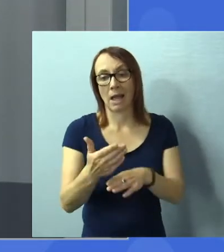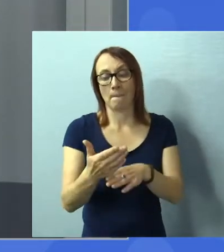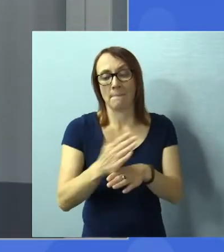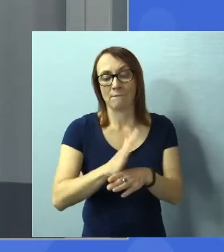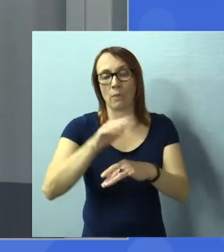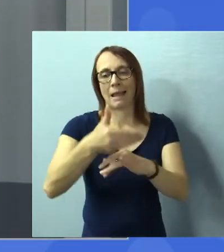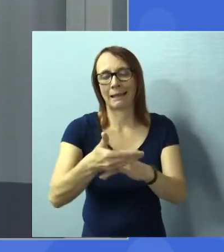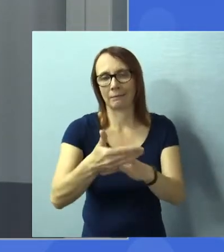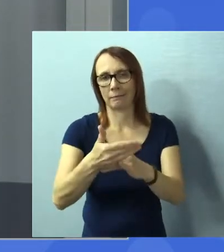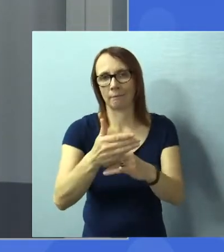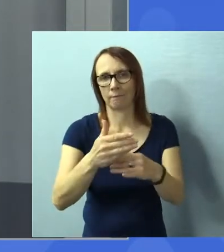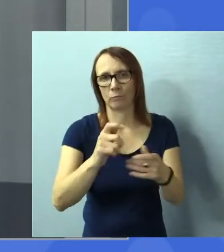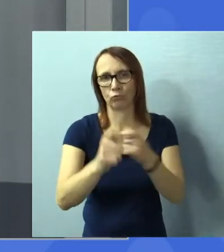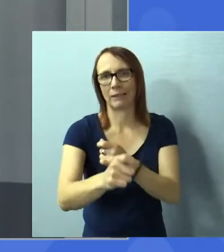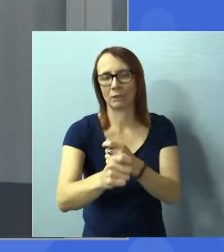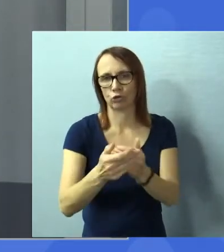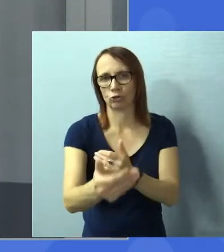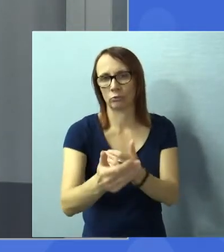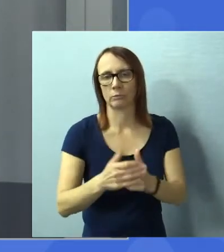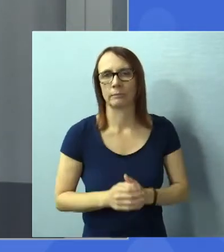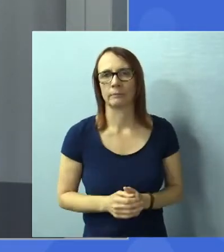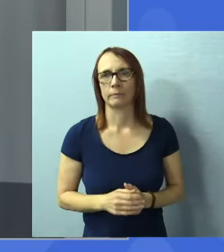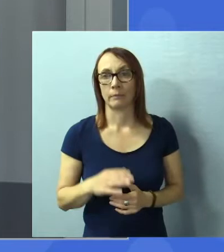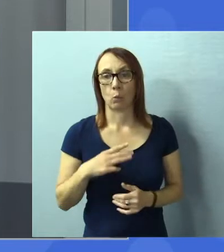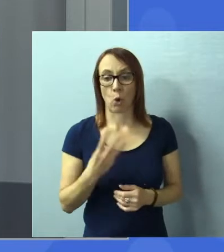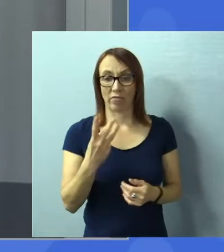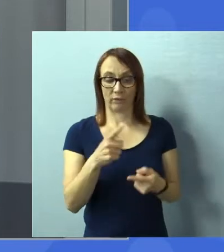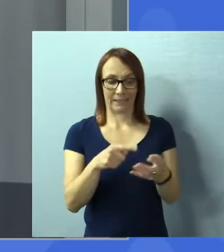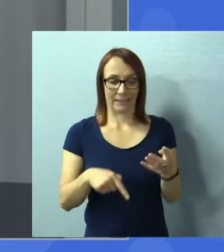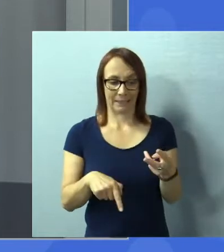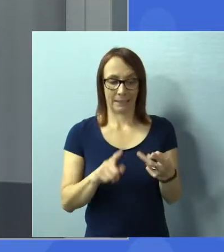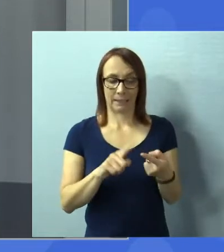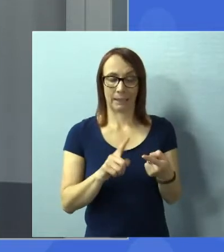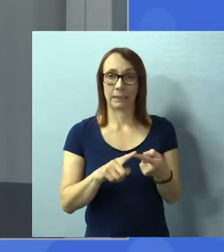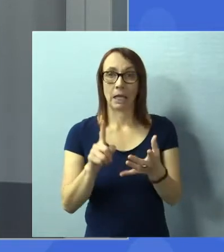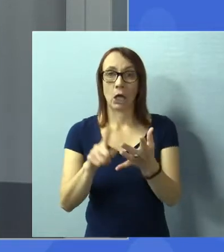that case is based on three key claims first of all that the UK is a voluntary